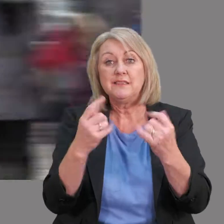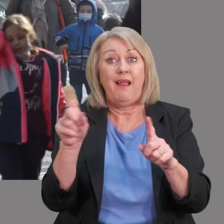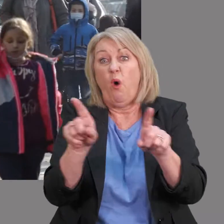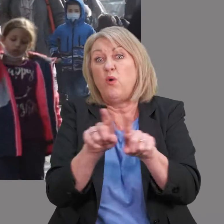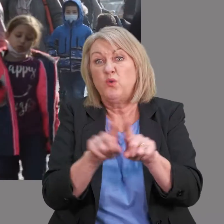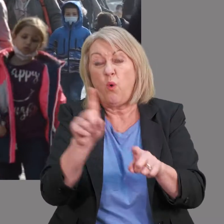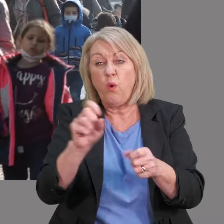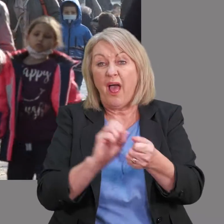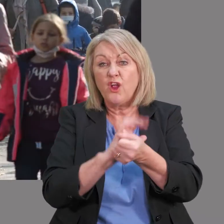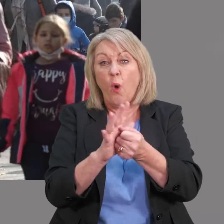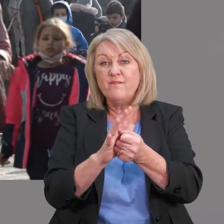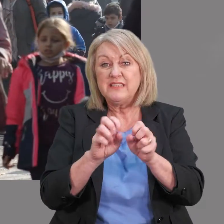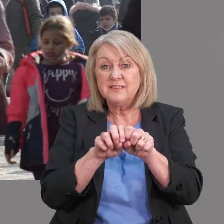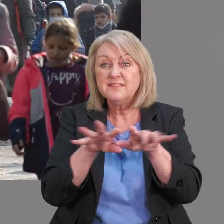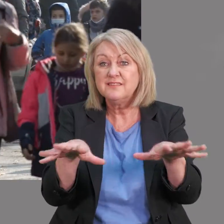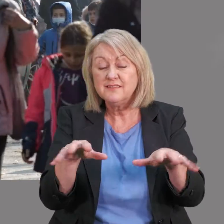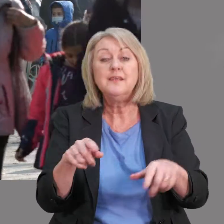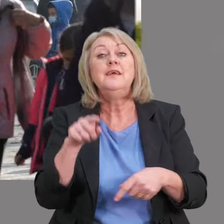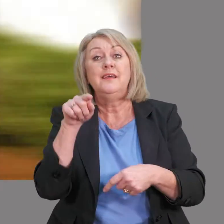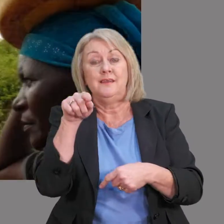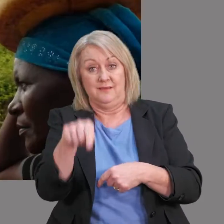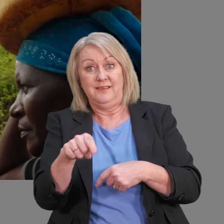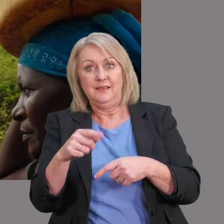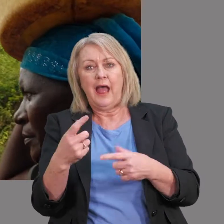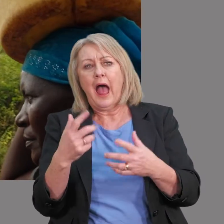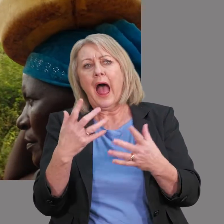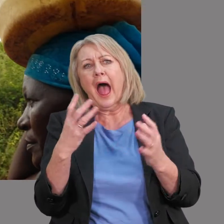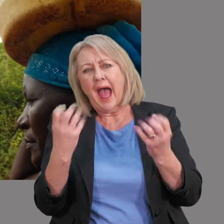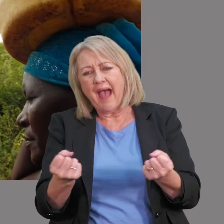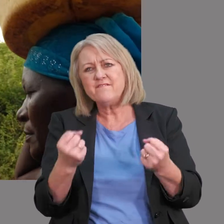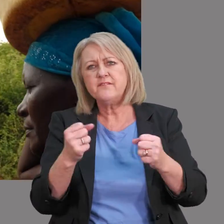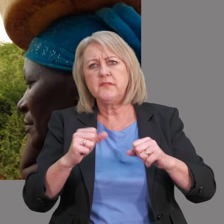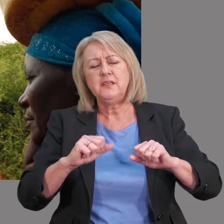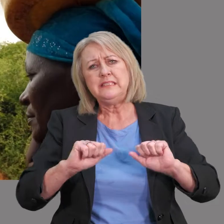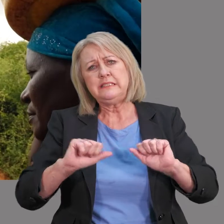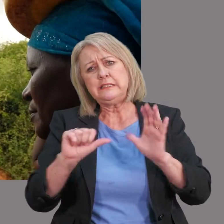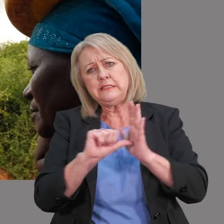outbreaks like COVID-19, and the aftermath of climate events pose significant threats